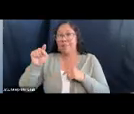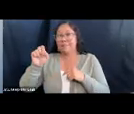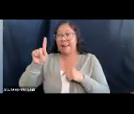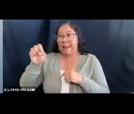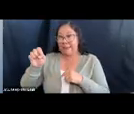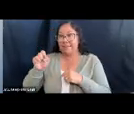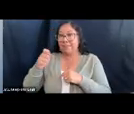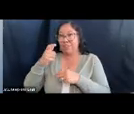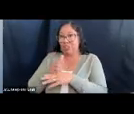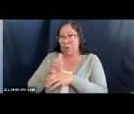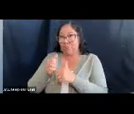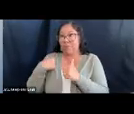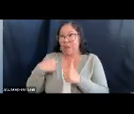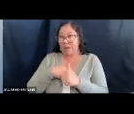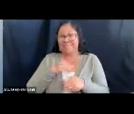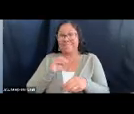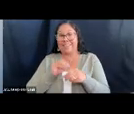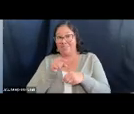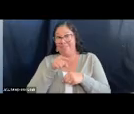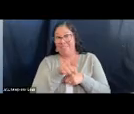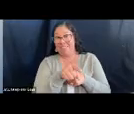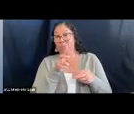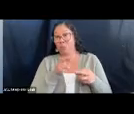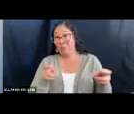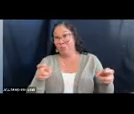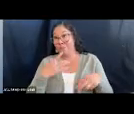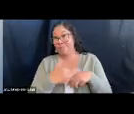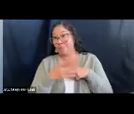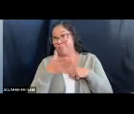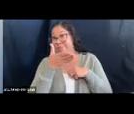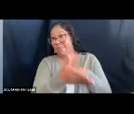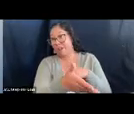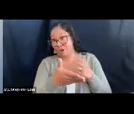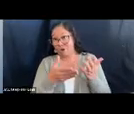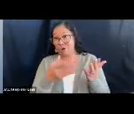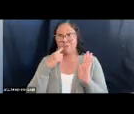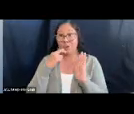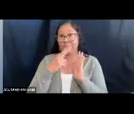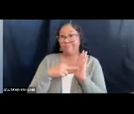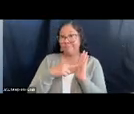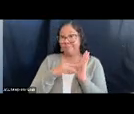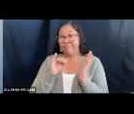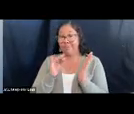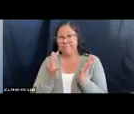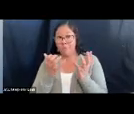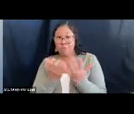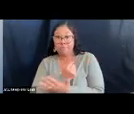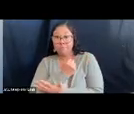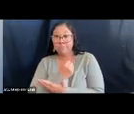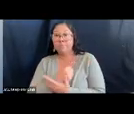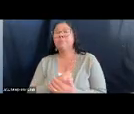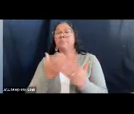are in this embedded into that resource as well. Um so we could go to the next slide.